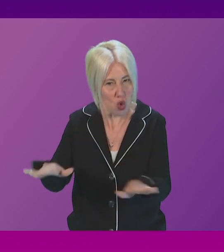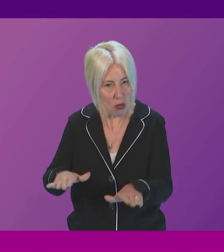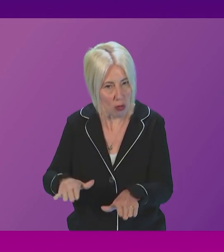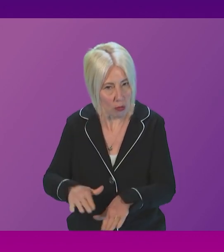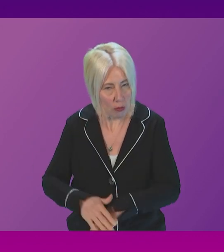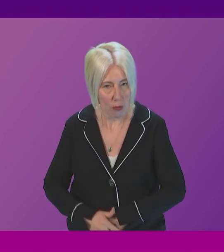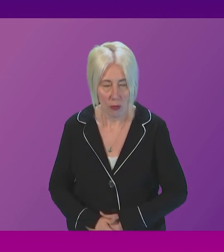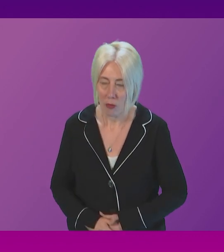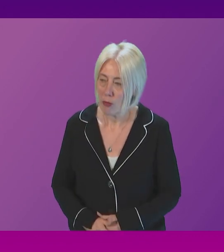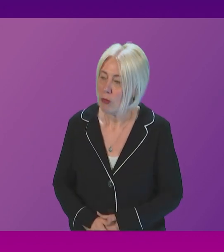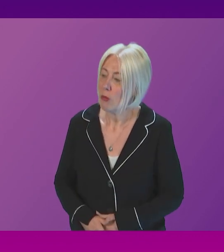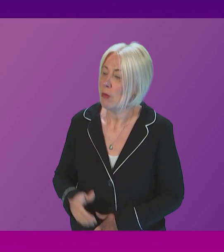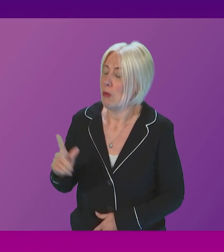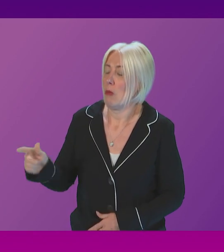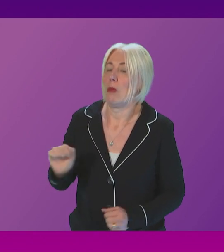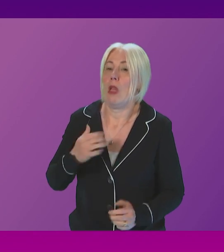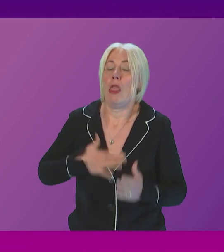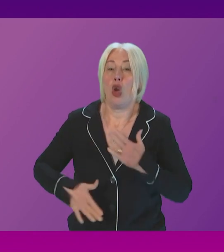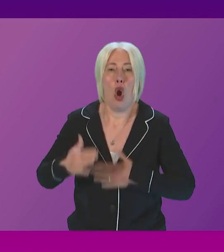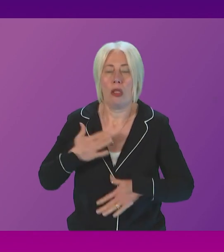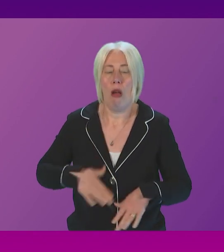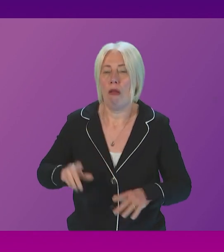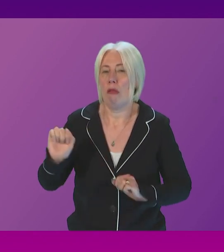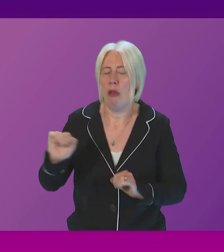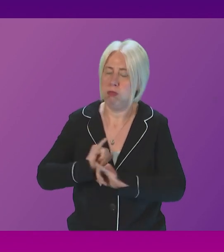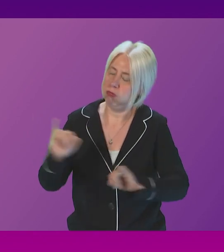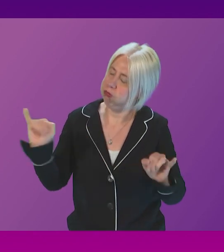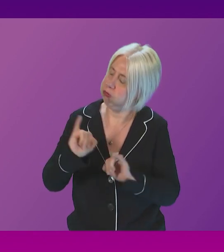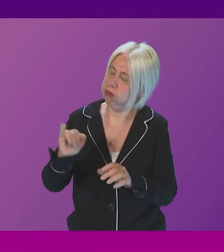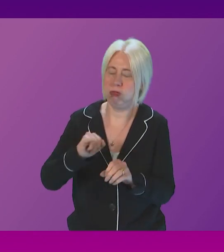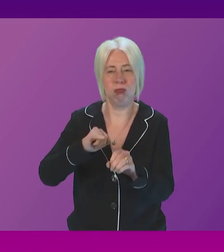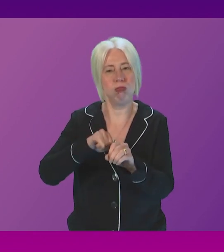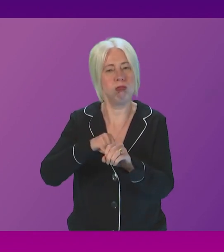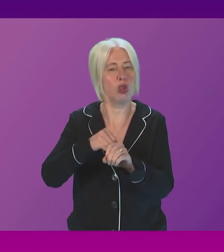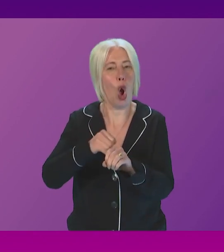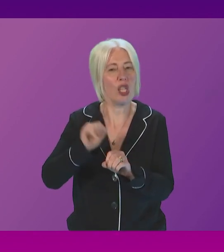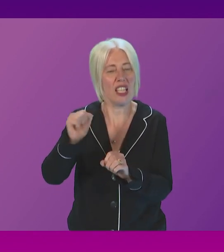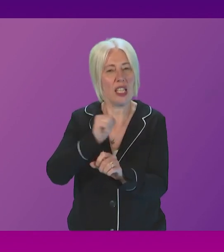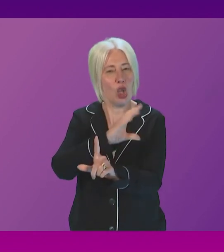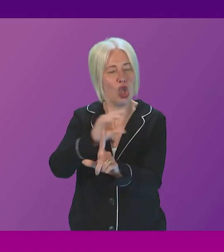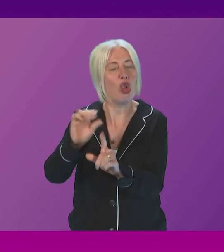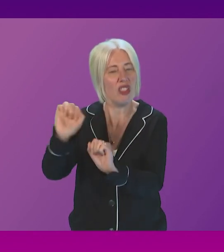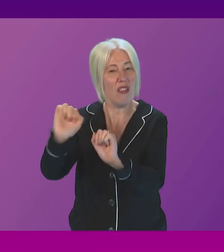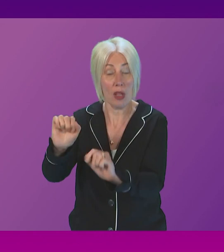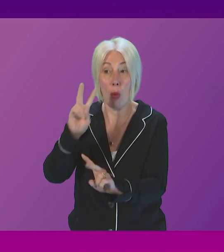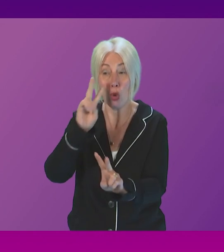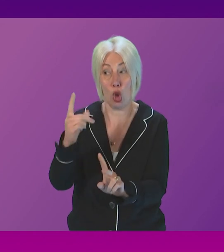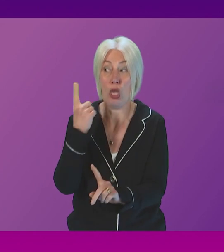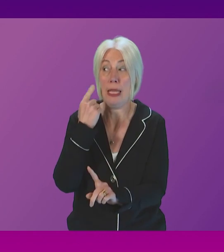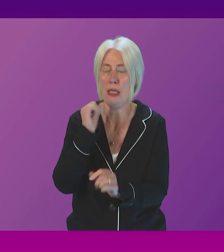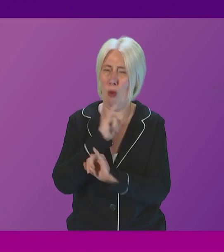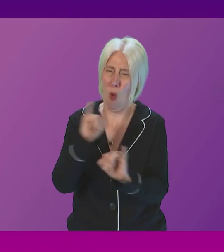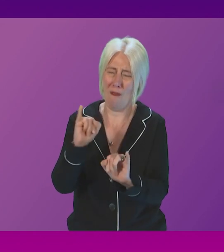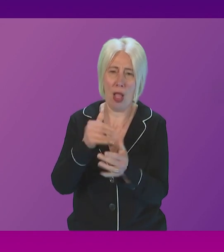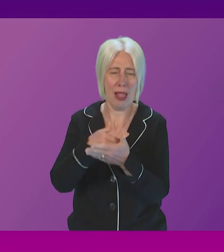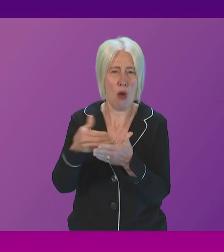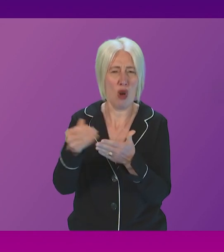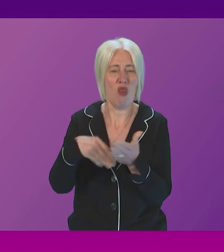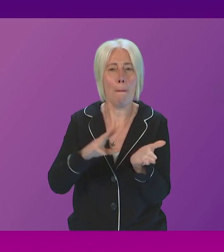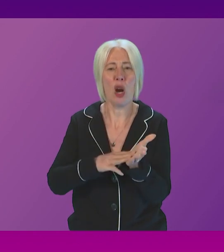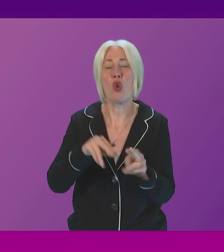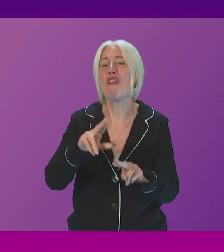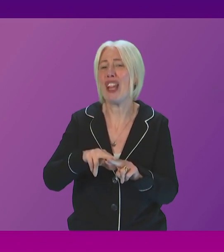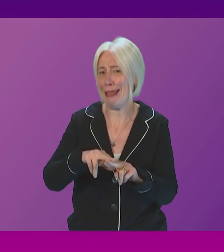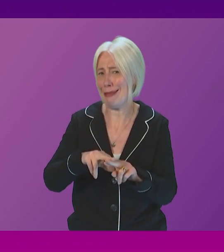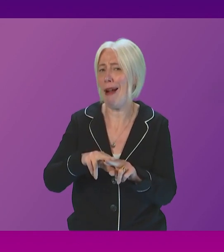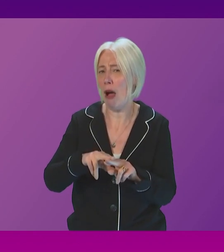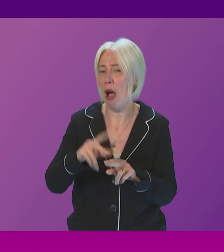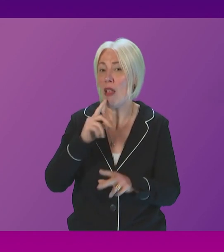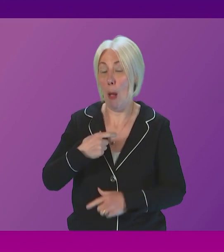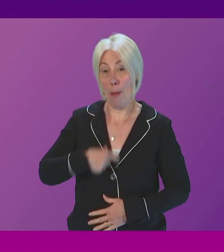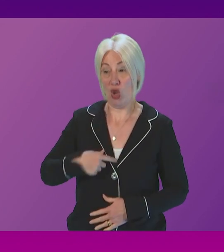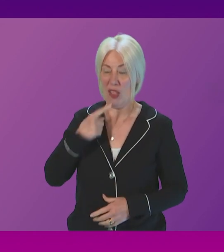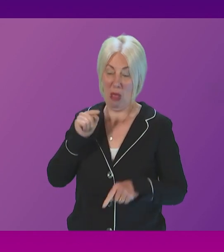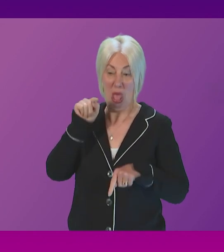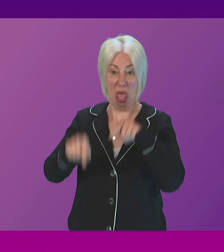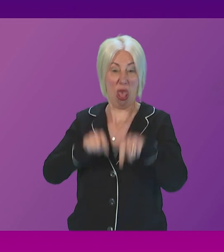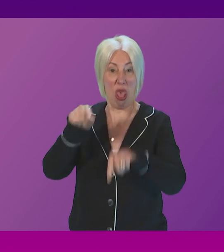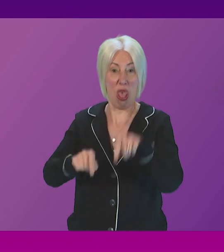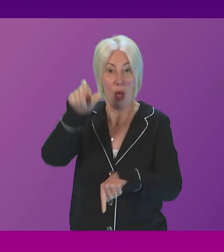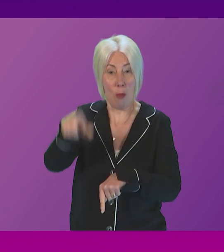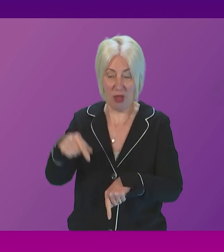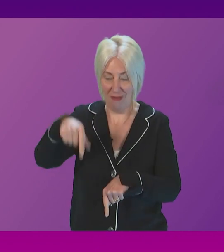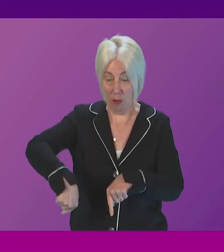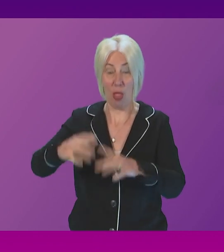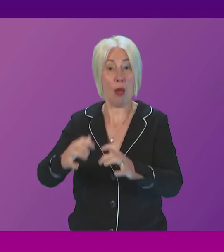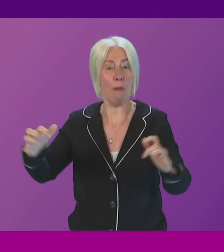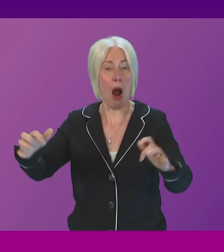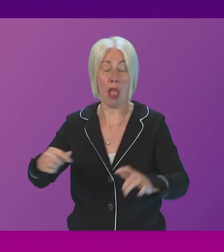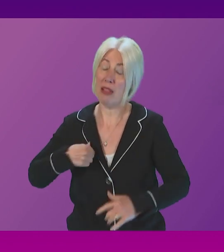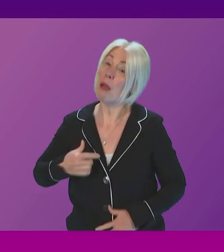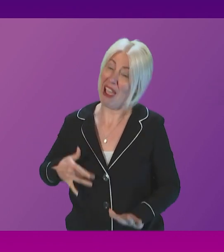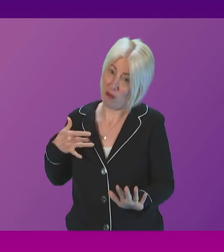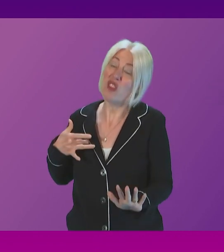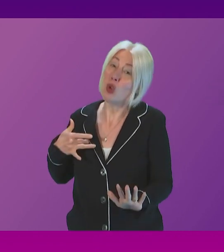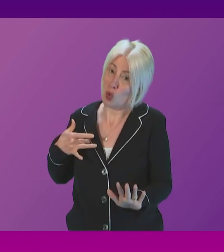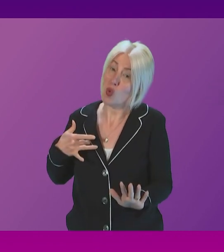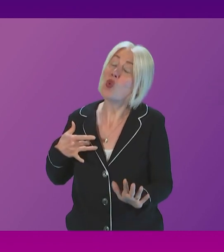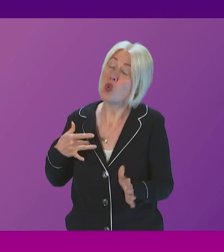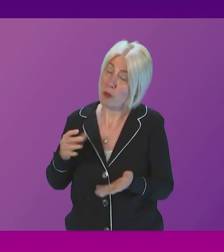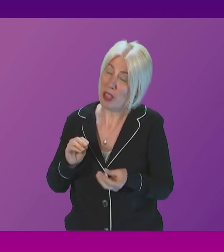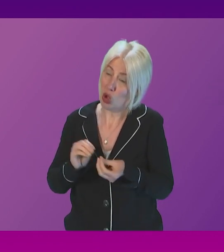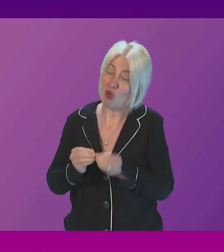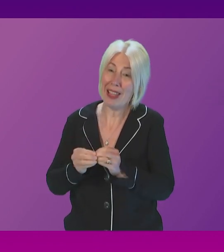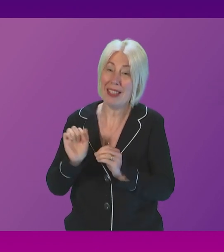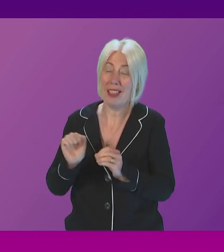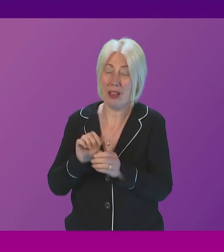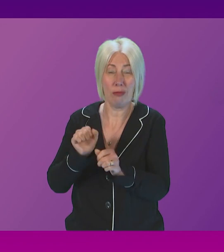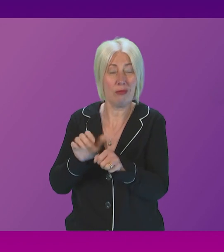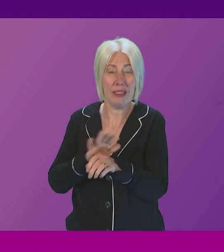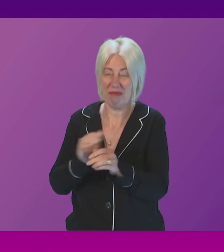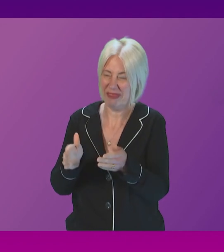That behaviour is, in my view, by design tarnishing the reputation of this Parliament.